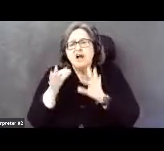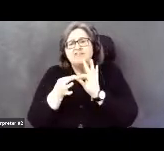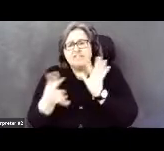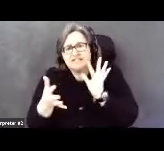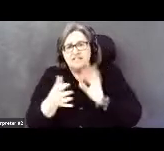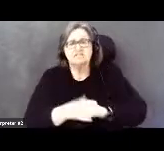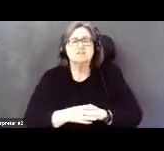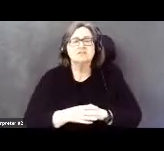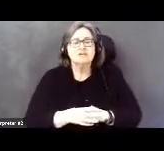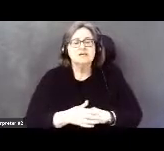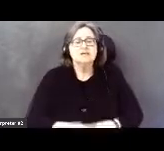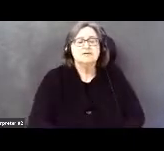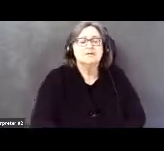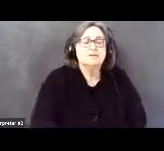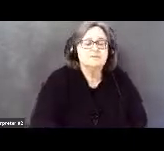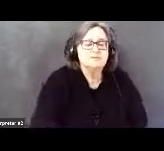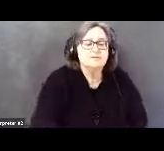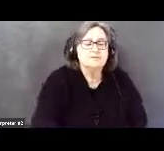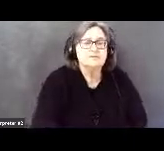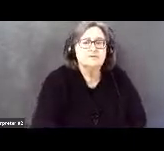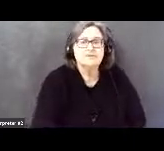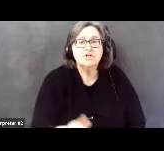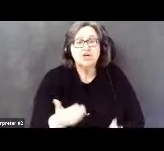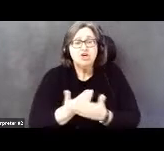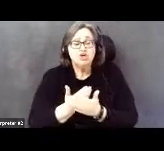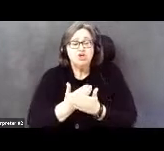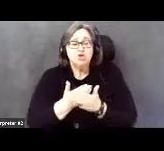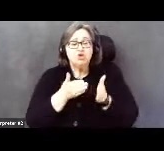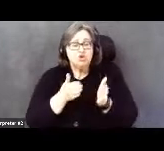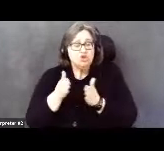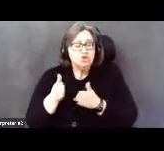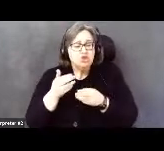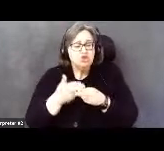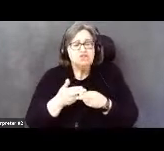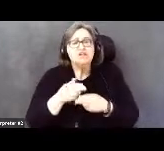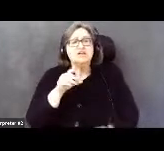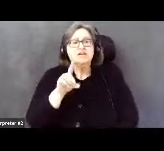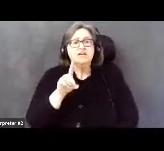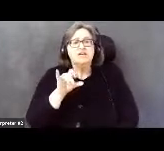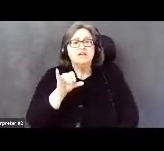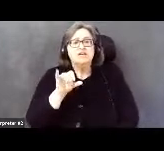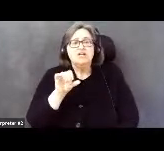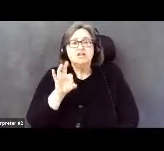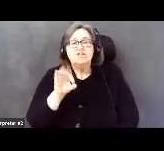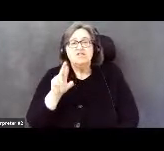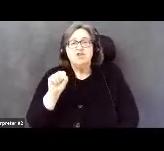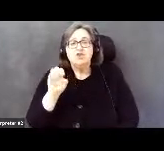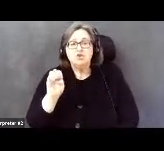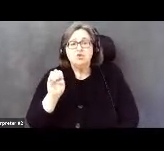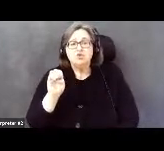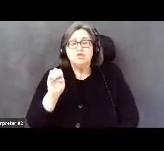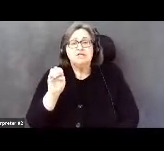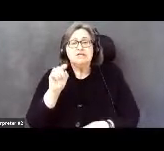looks like with a new technique called diffusion or imaging is a loss of connectivity on the